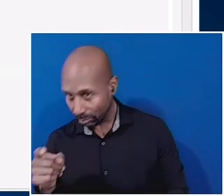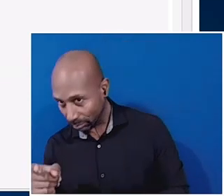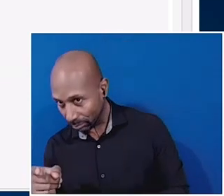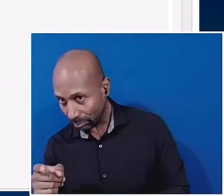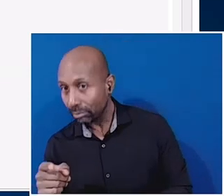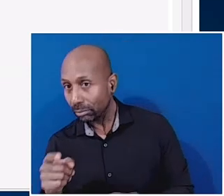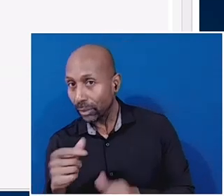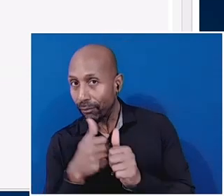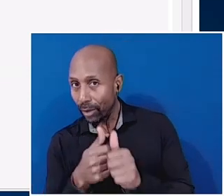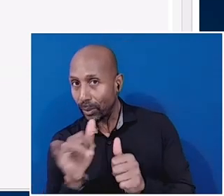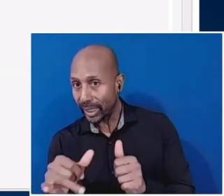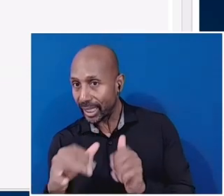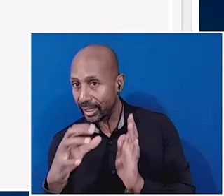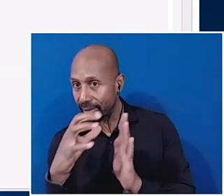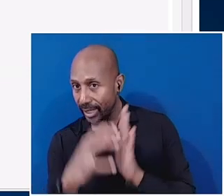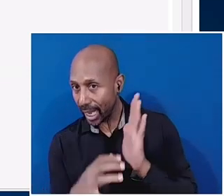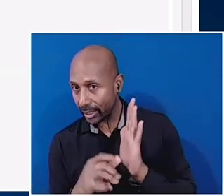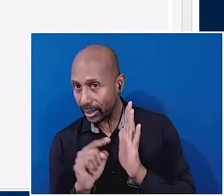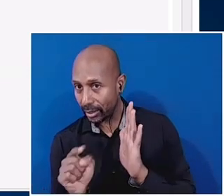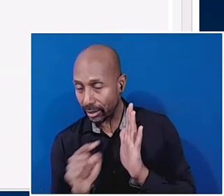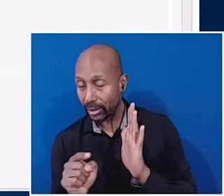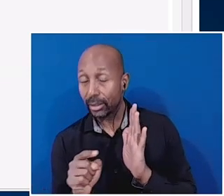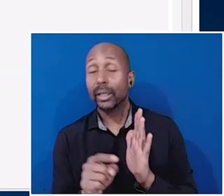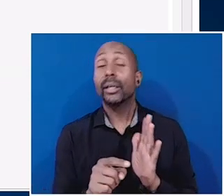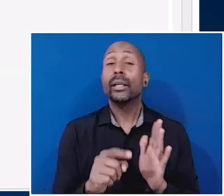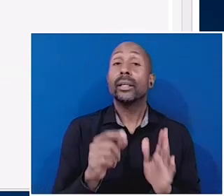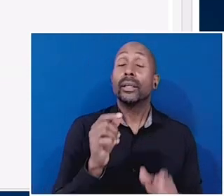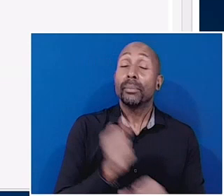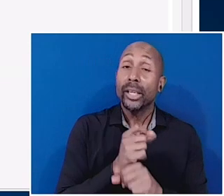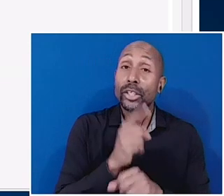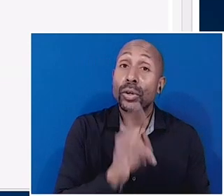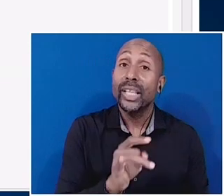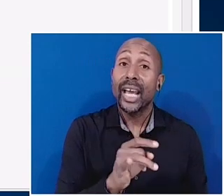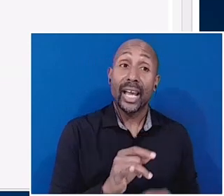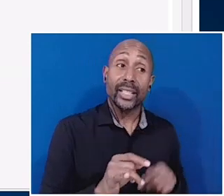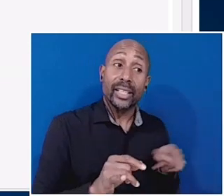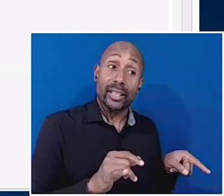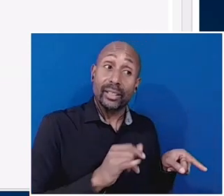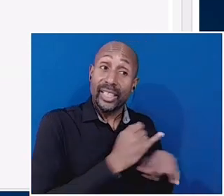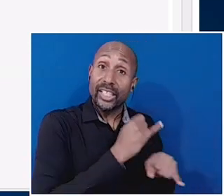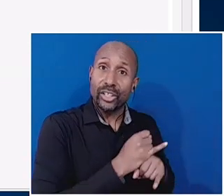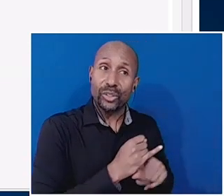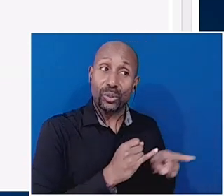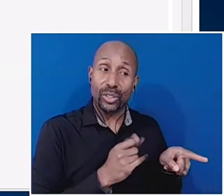that ineligible institution has that organizational, administrative, or